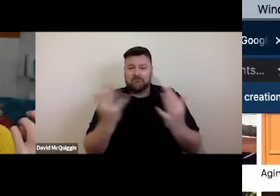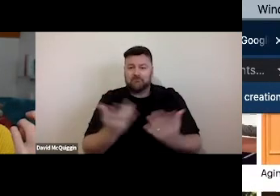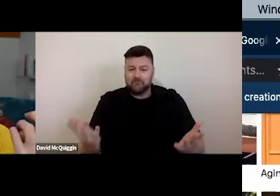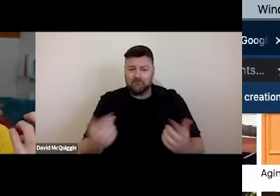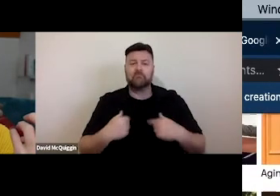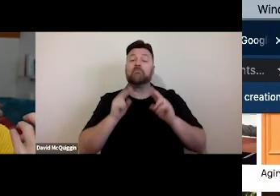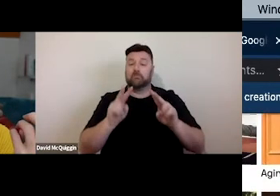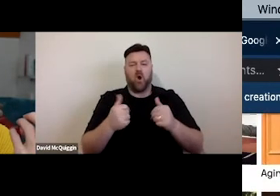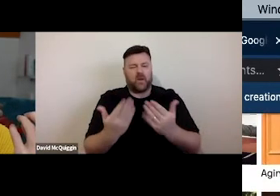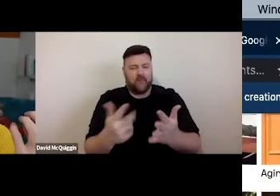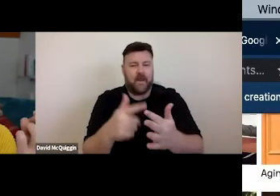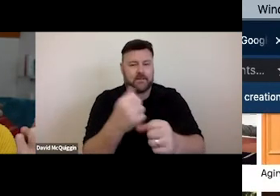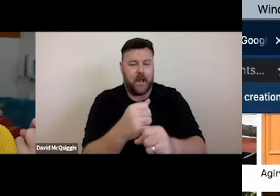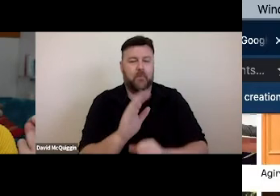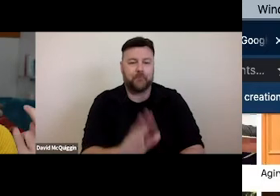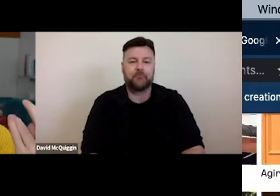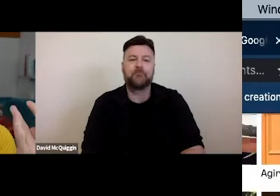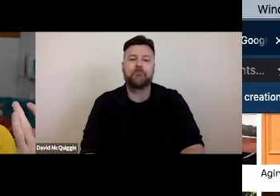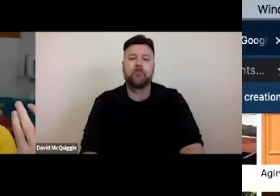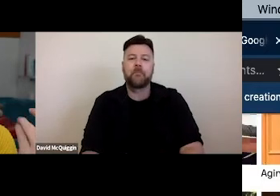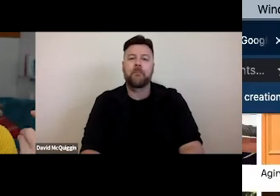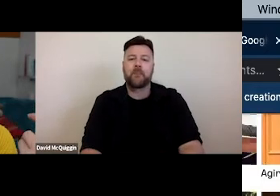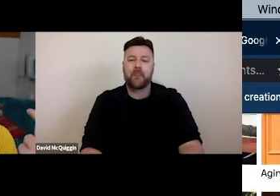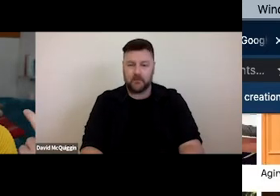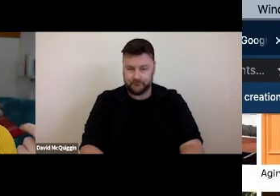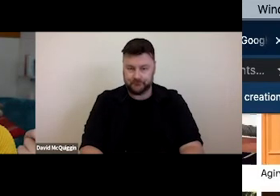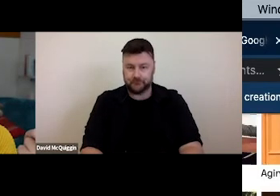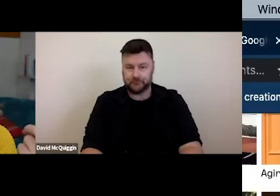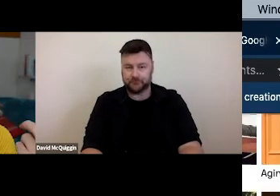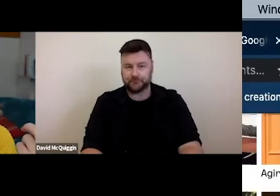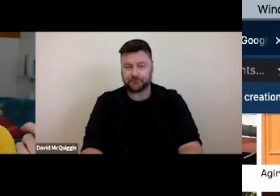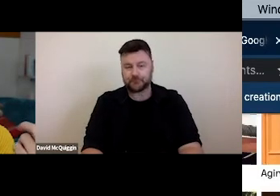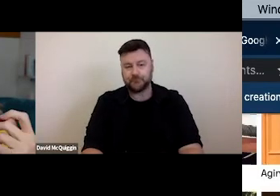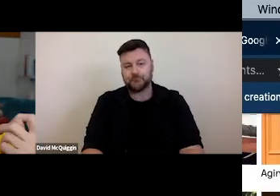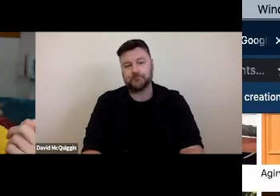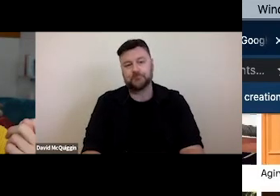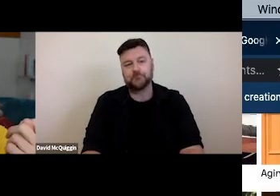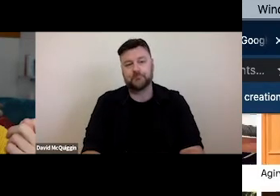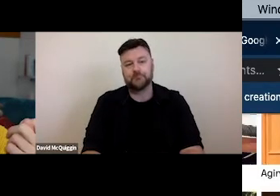"Do the two posts per day apply per platform or across Facebook and Insta?"